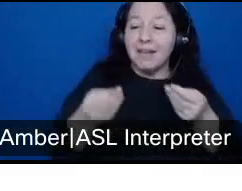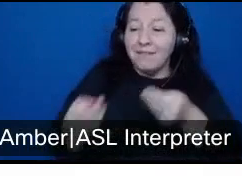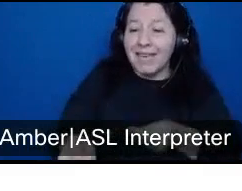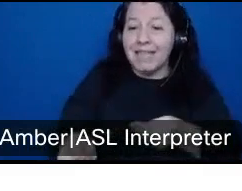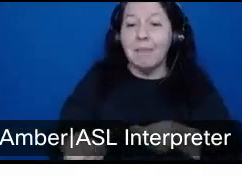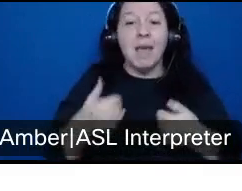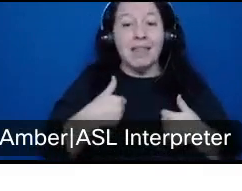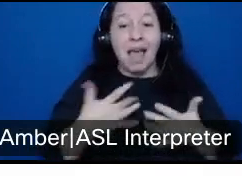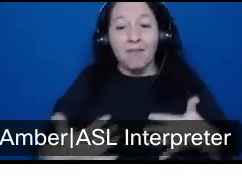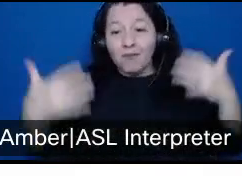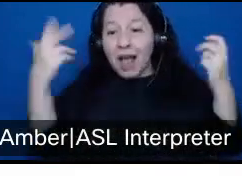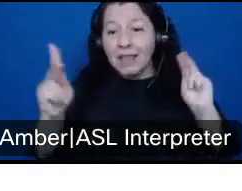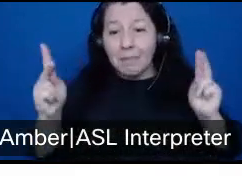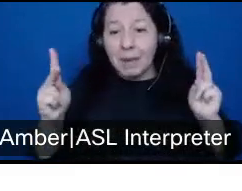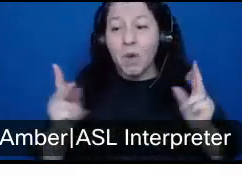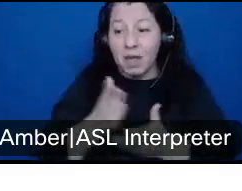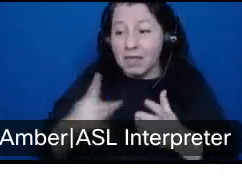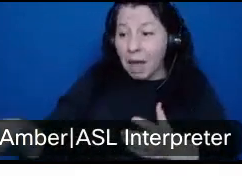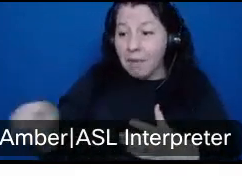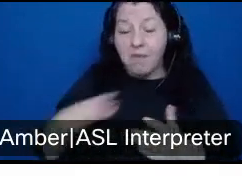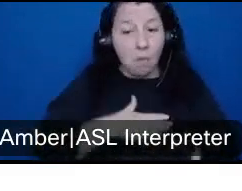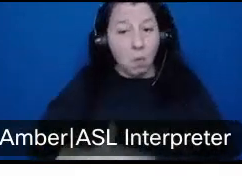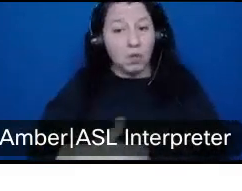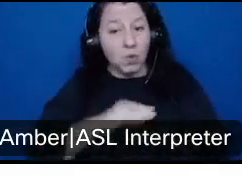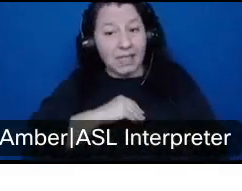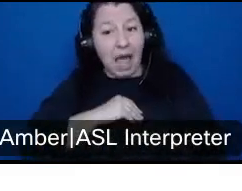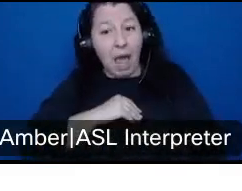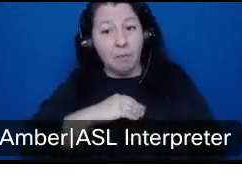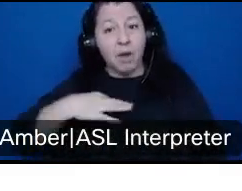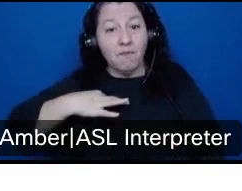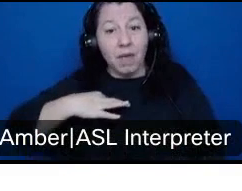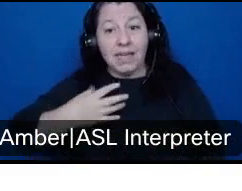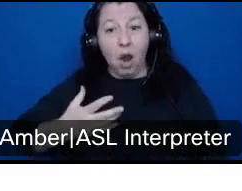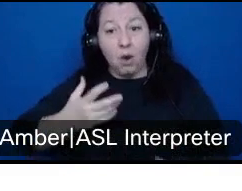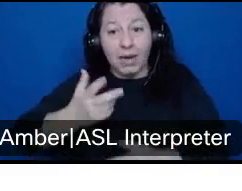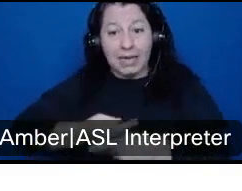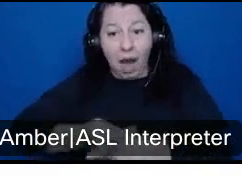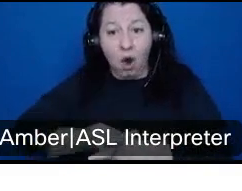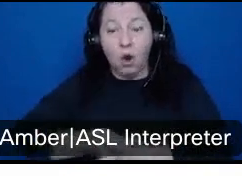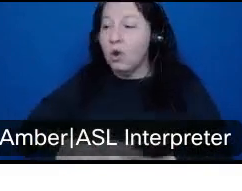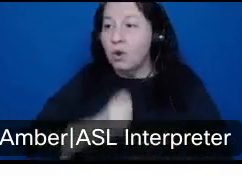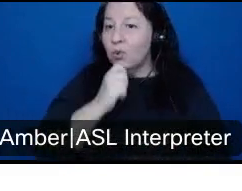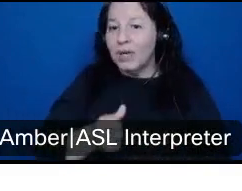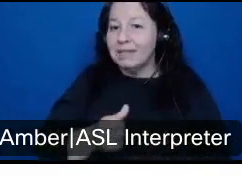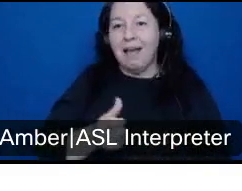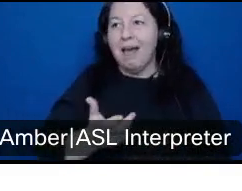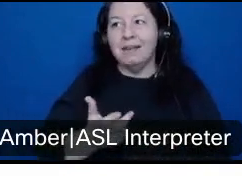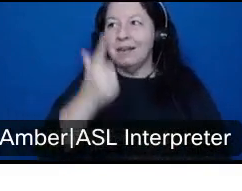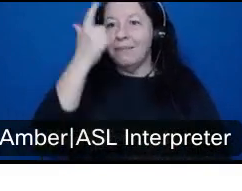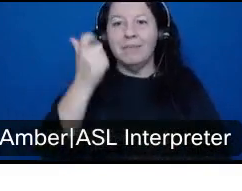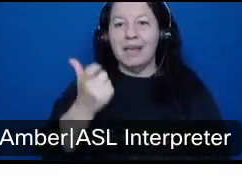Some of them actually then take voluntary treatments. So, it's not even as if just because somebody is in that state.